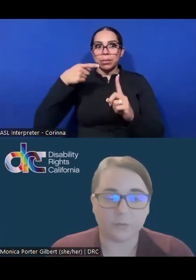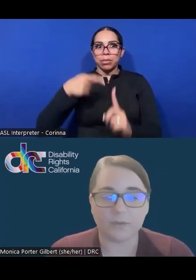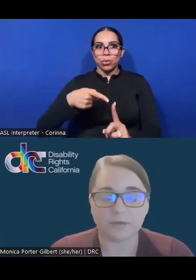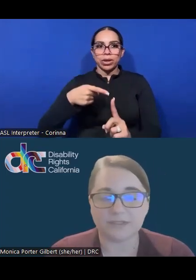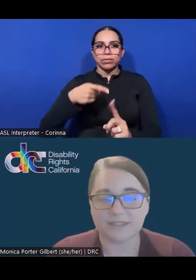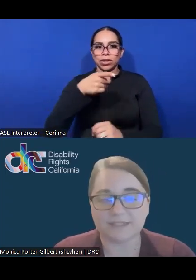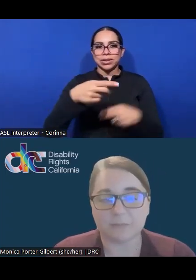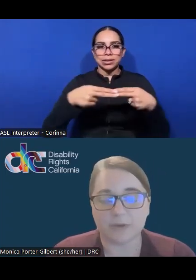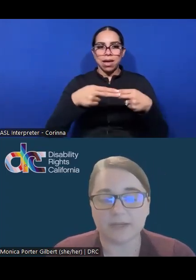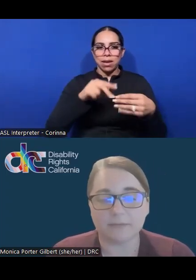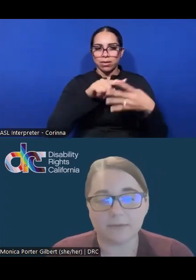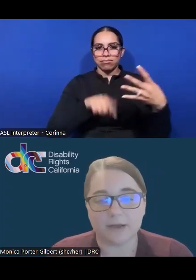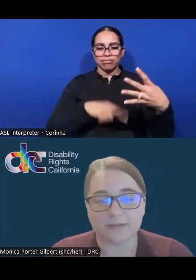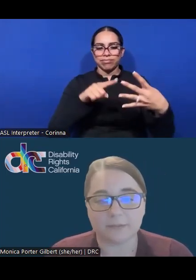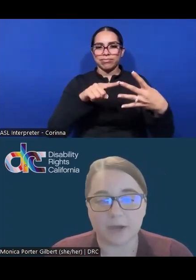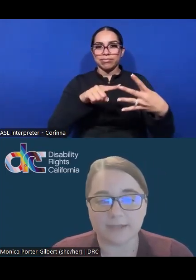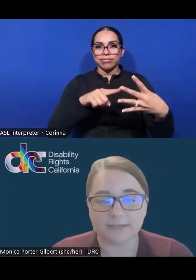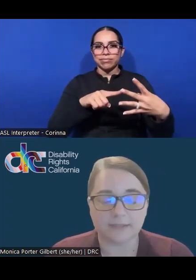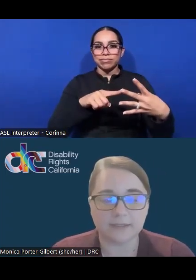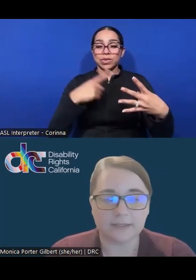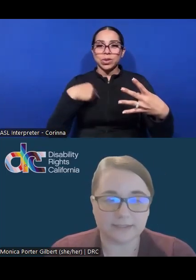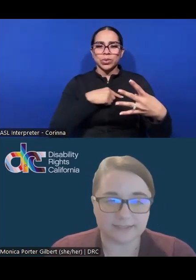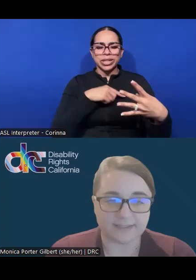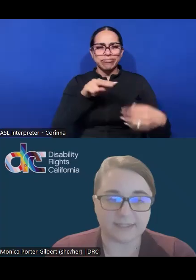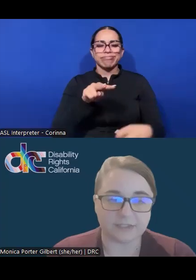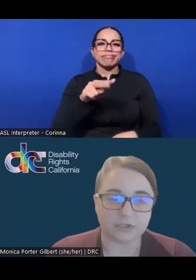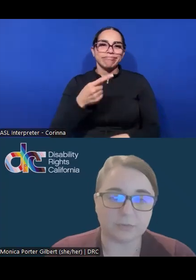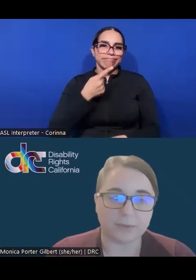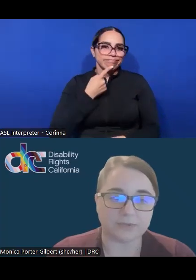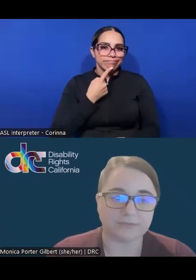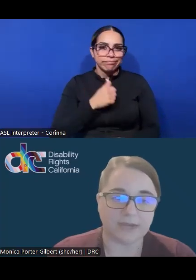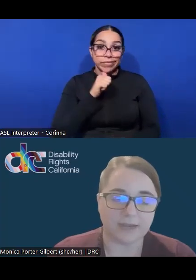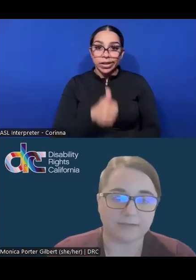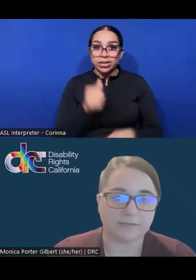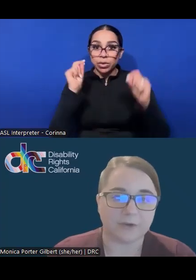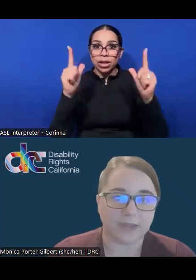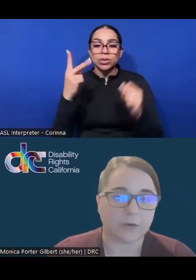We were disappointed, but not surprised to see additional proposed funding for care